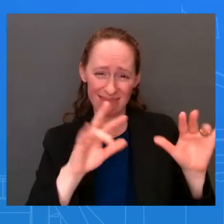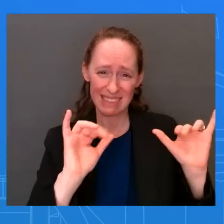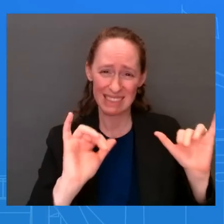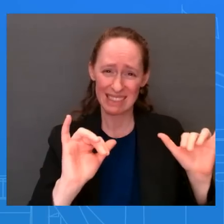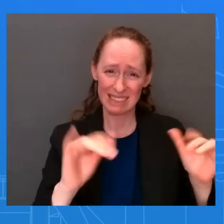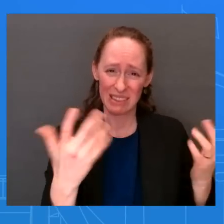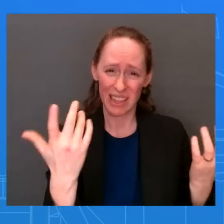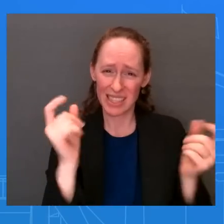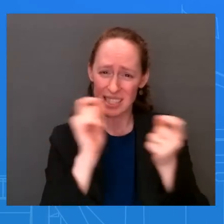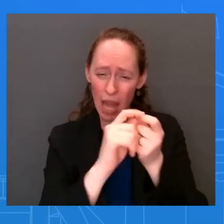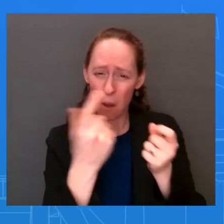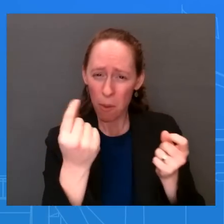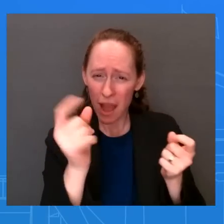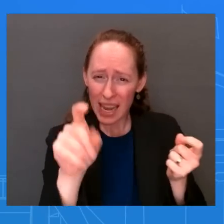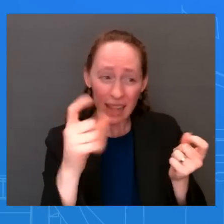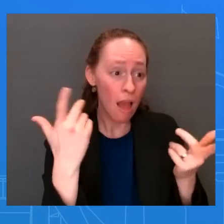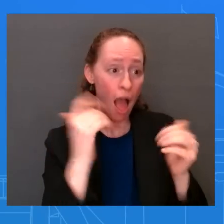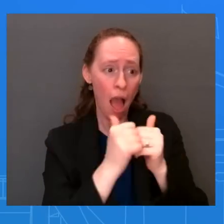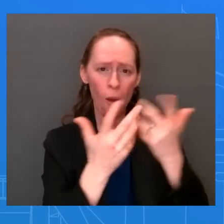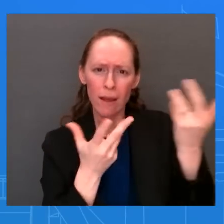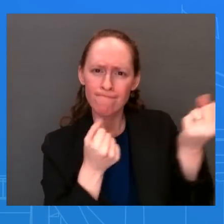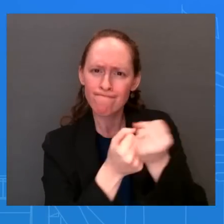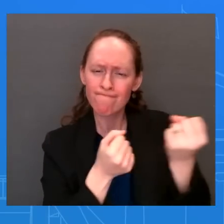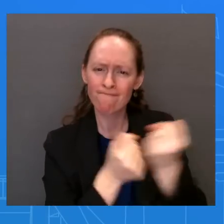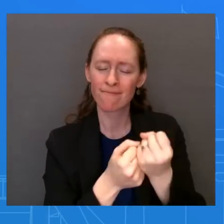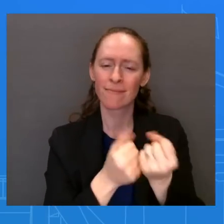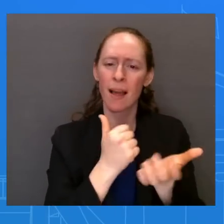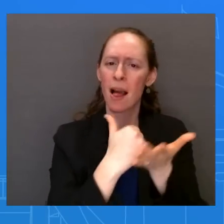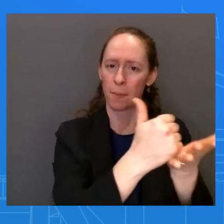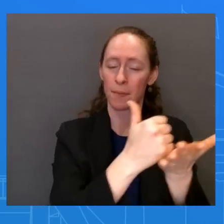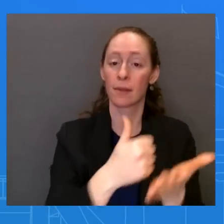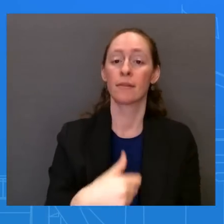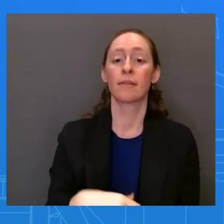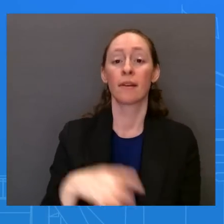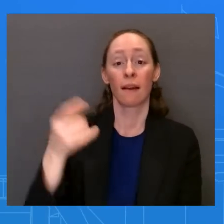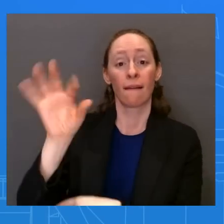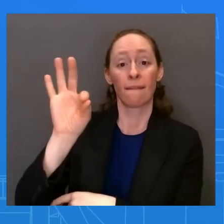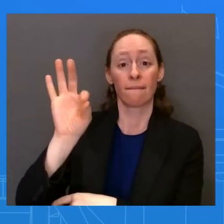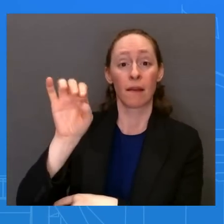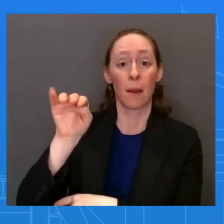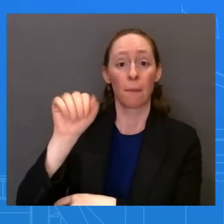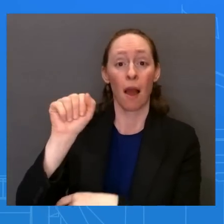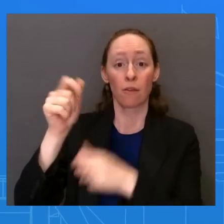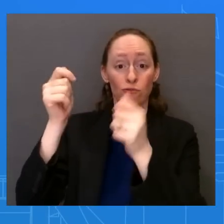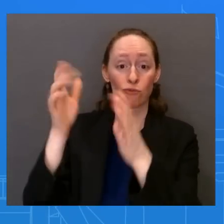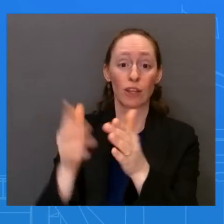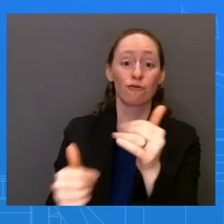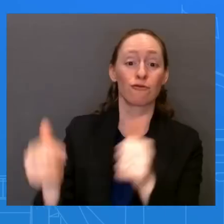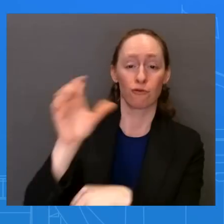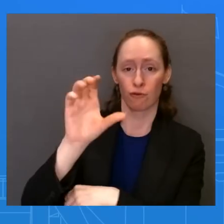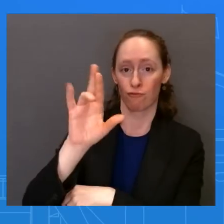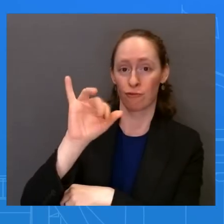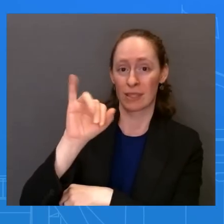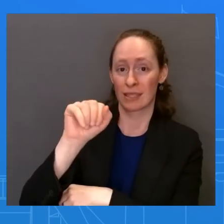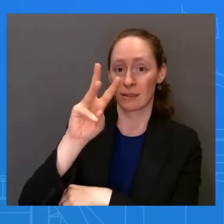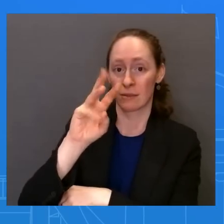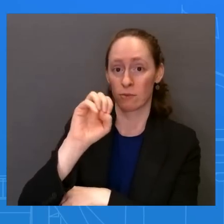will travel with the President. And while in California, the President will be joined by Governor Newsom and other elected officials.